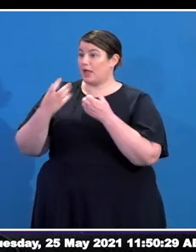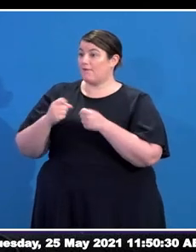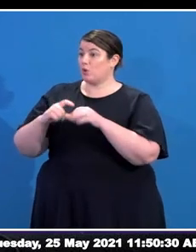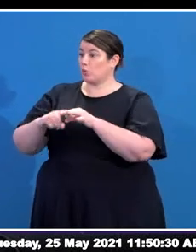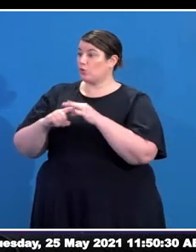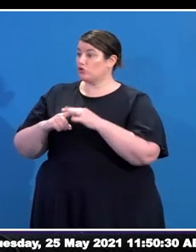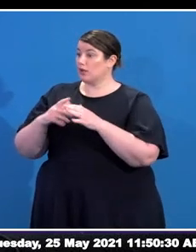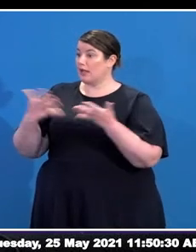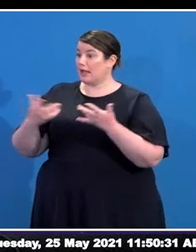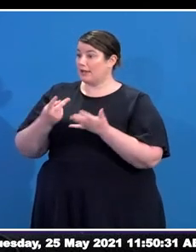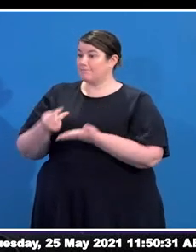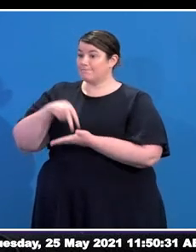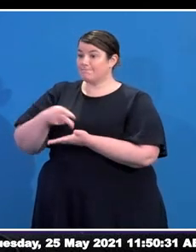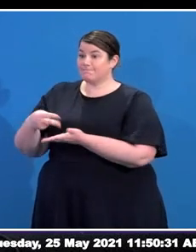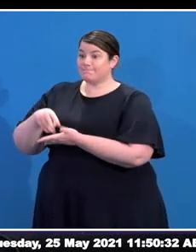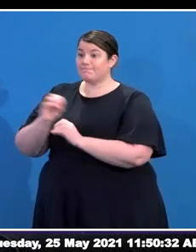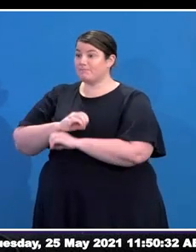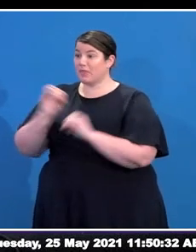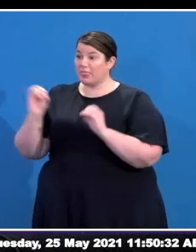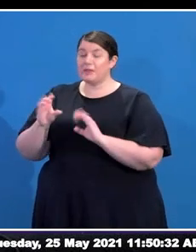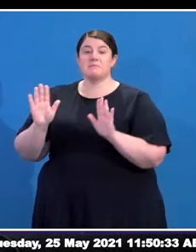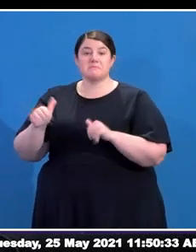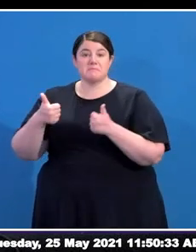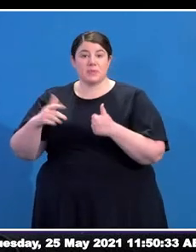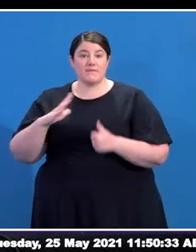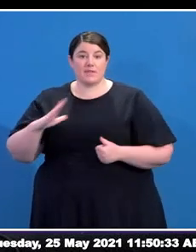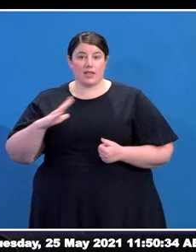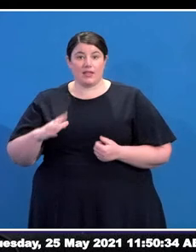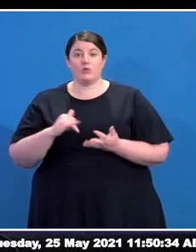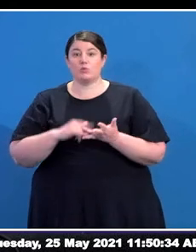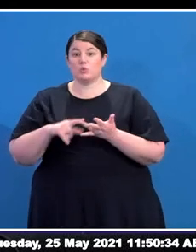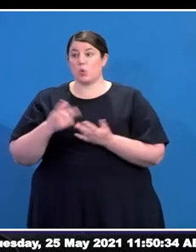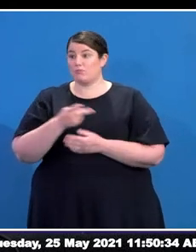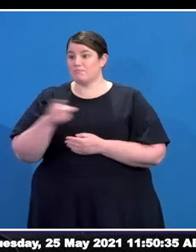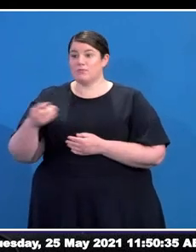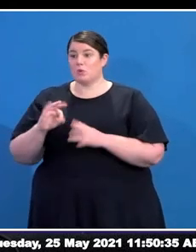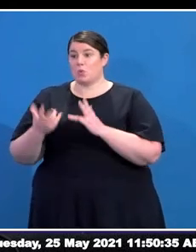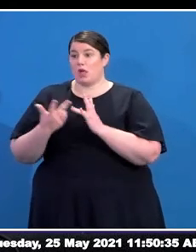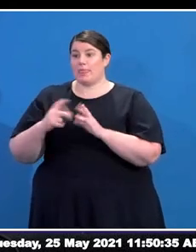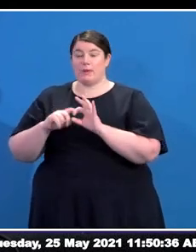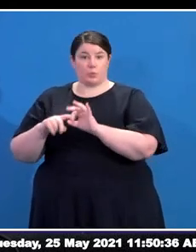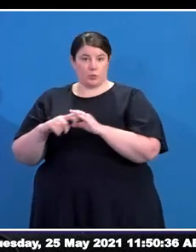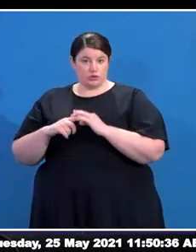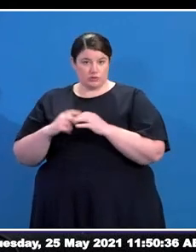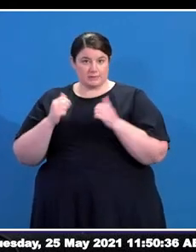Is anybody popping up? No. Nobody is popping up. So that means that nobody wishes to ask Eliza any questions.